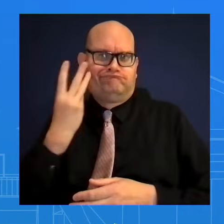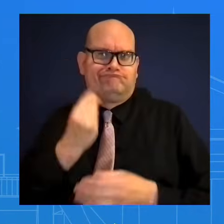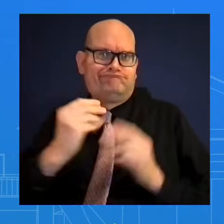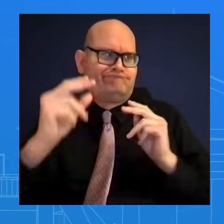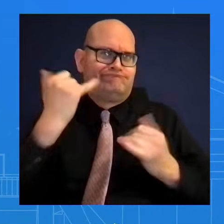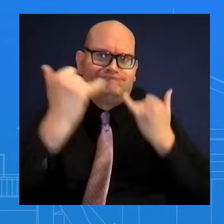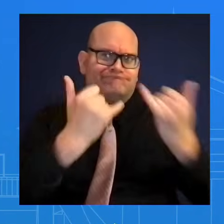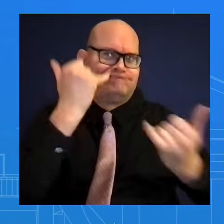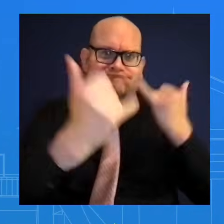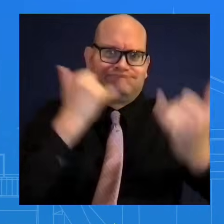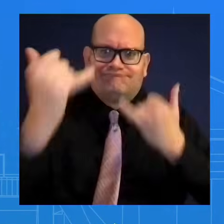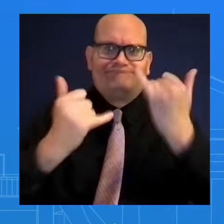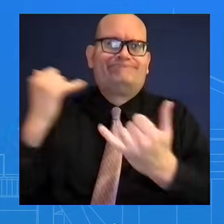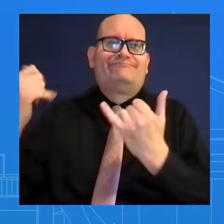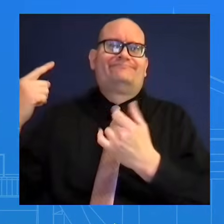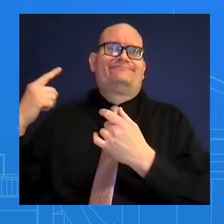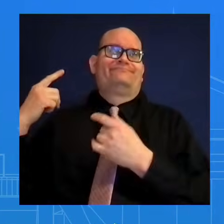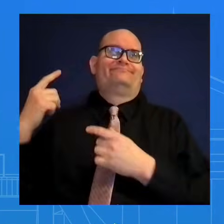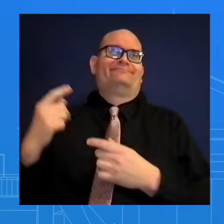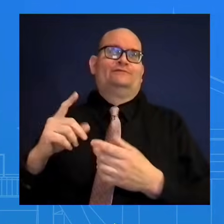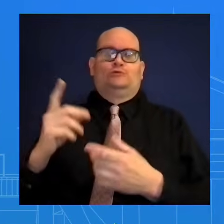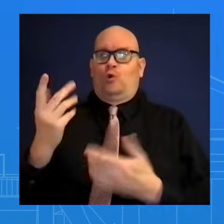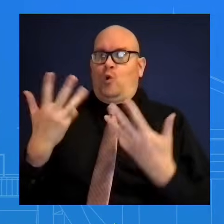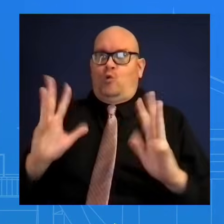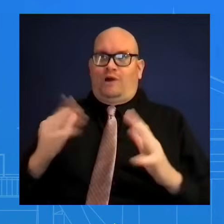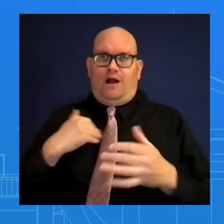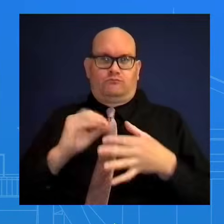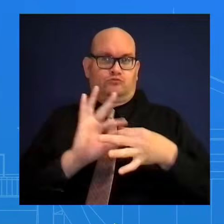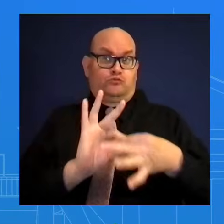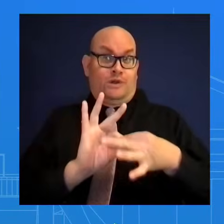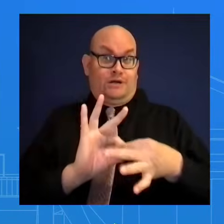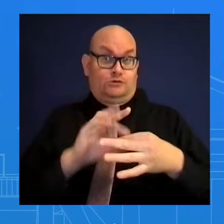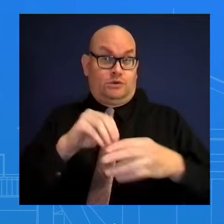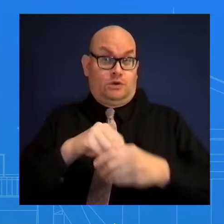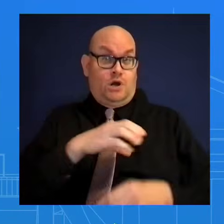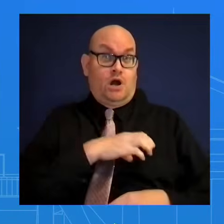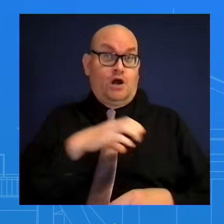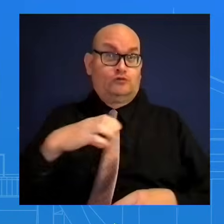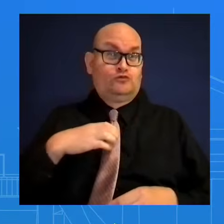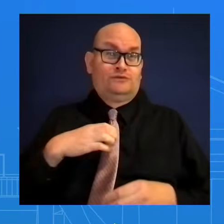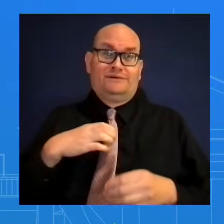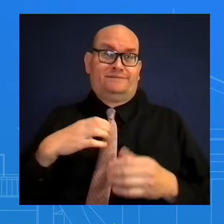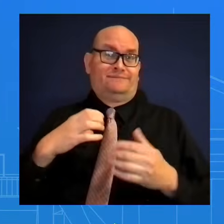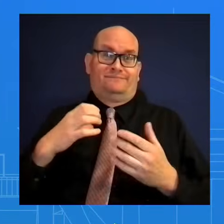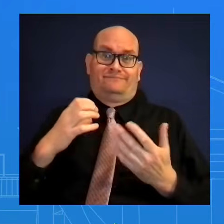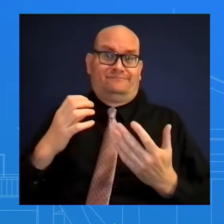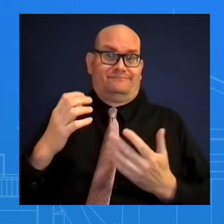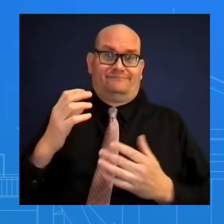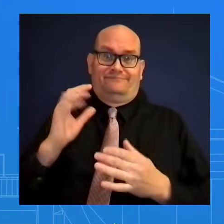And so, that -- I can -- I could tell you that it will continue throughout the next couple of days. The Press: And just give us a sense, because he's going to be --